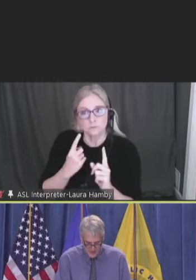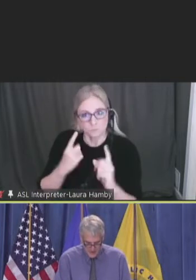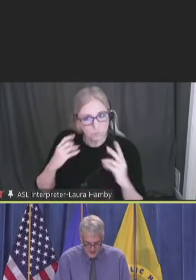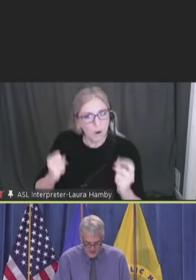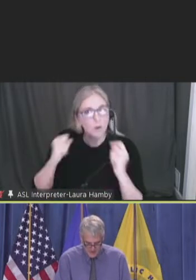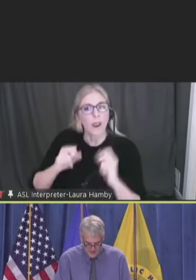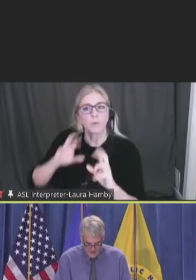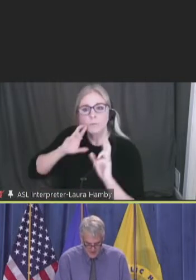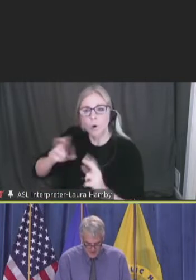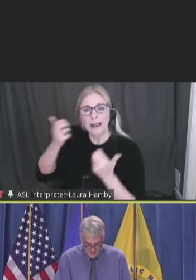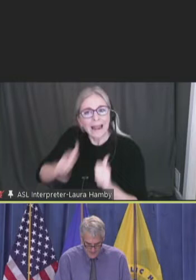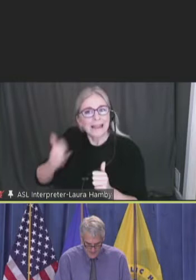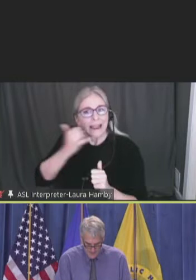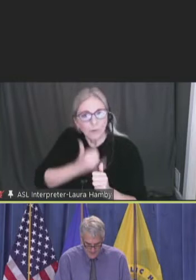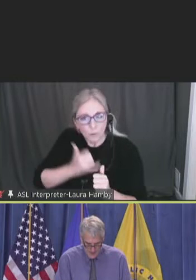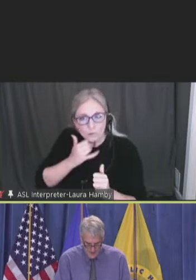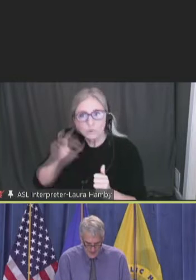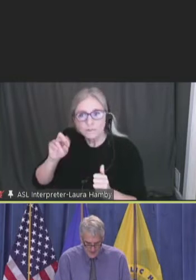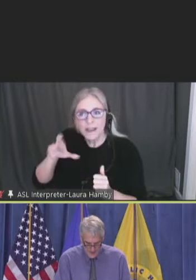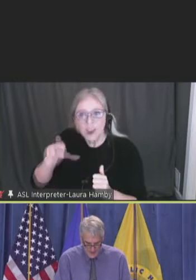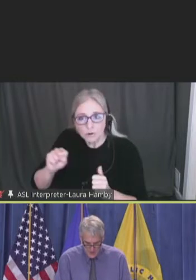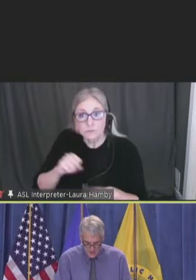errors to VAERS.